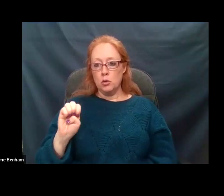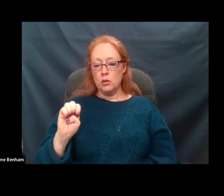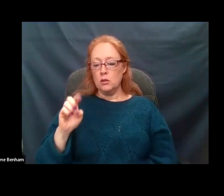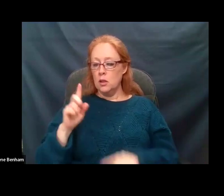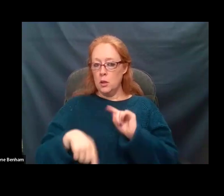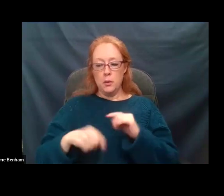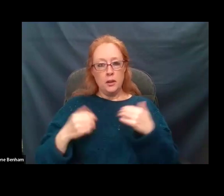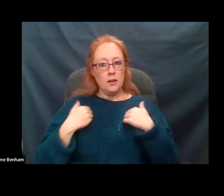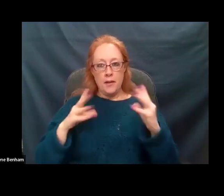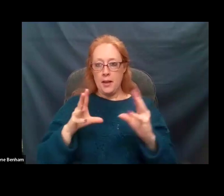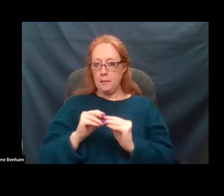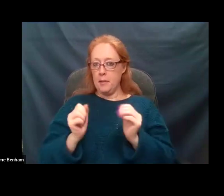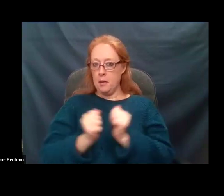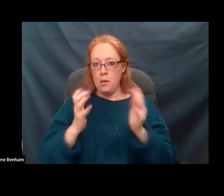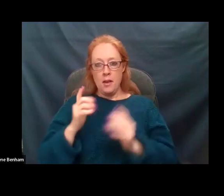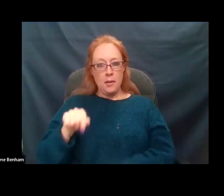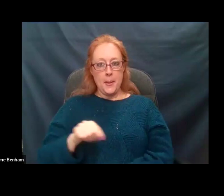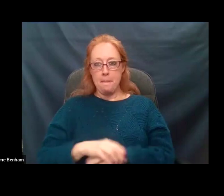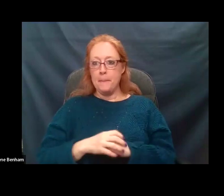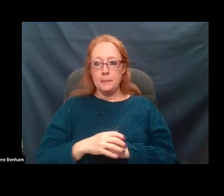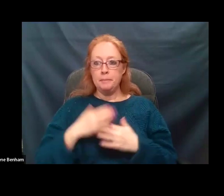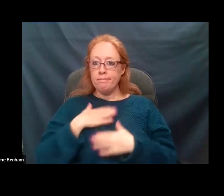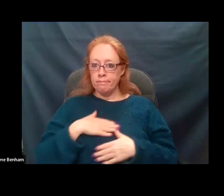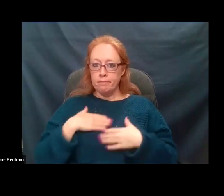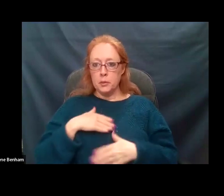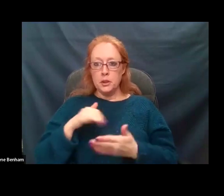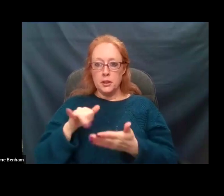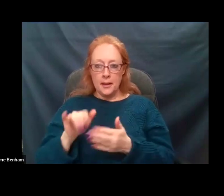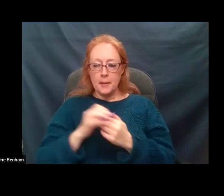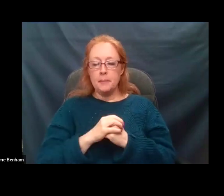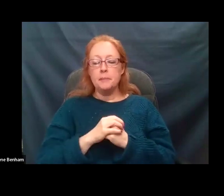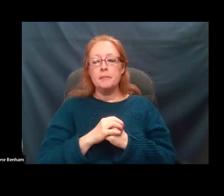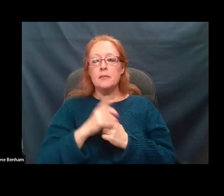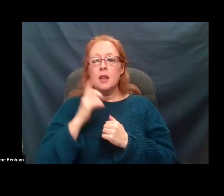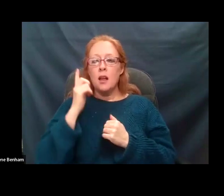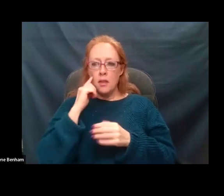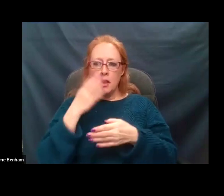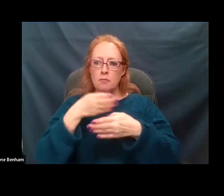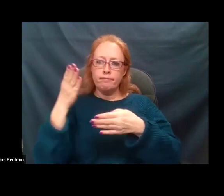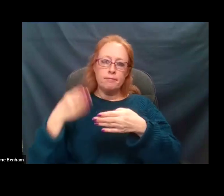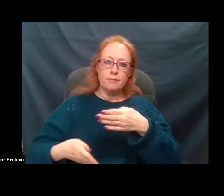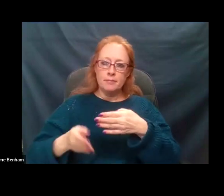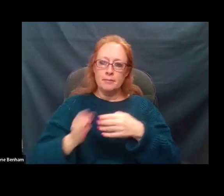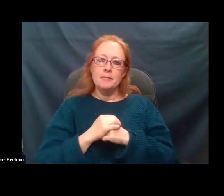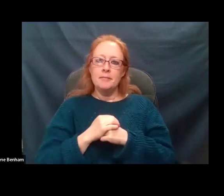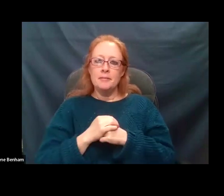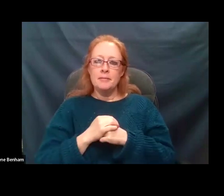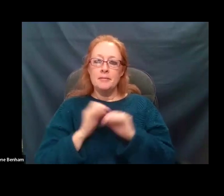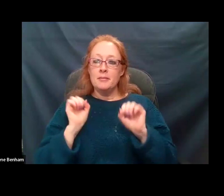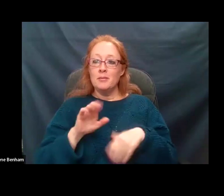And thank you again to our sponsor care source. We couldn't have a done these webinars without them. Really appreciative of that.